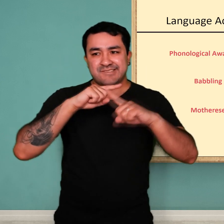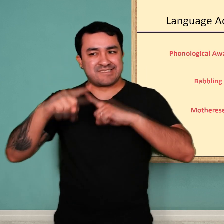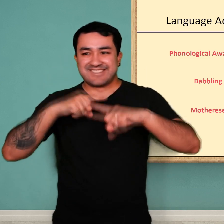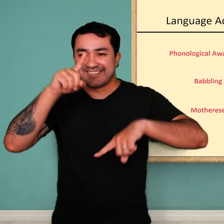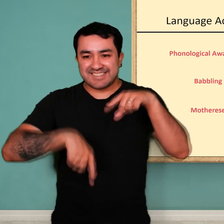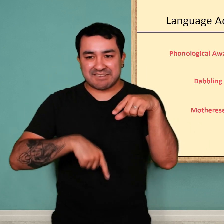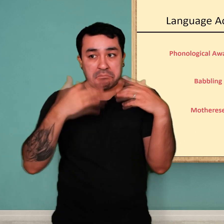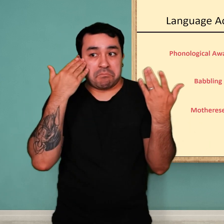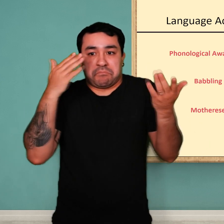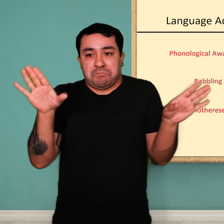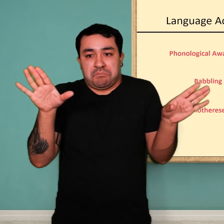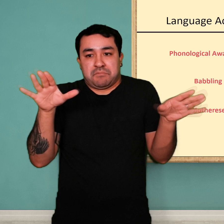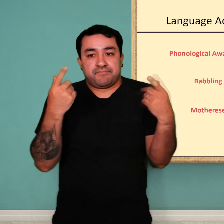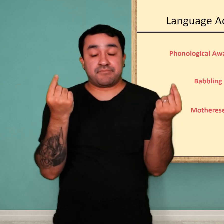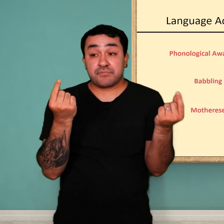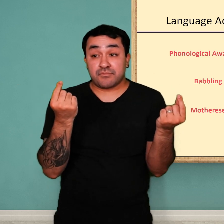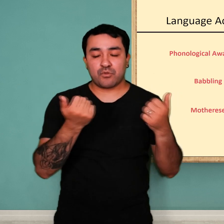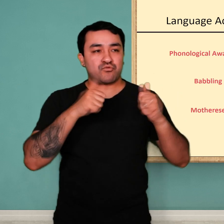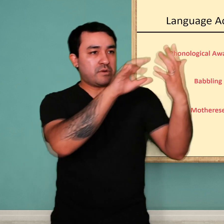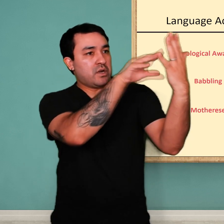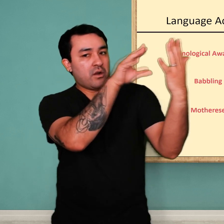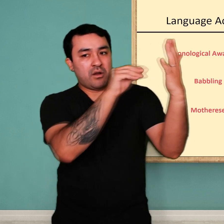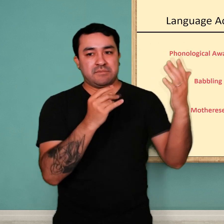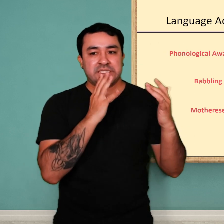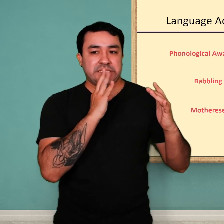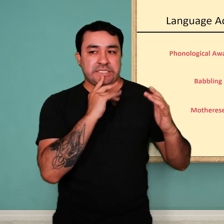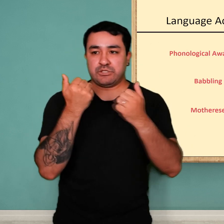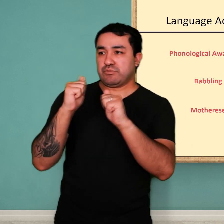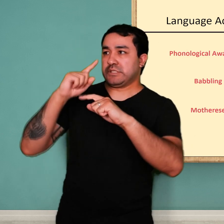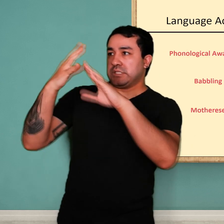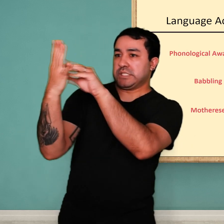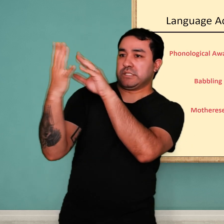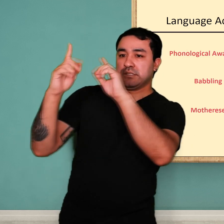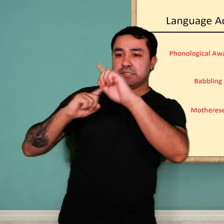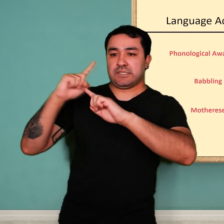This happens when babies become aware of the different phonemes of their language, and they